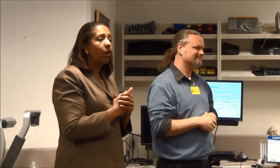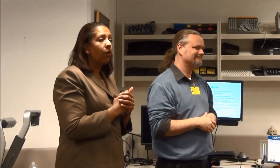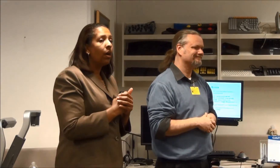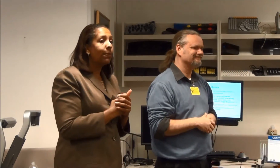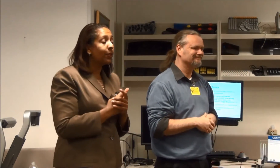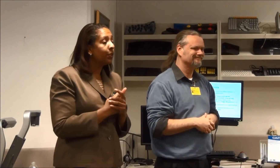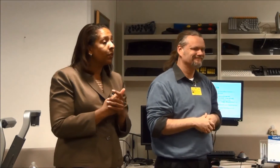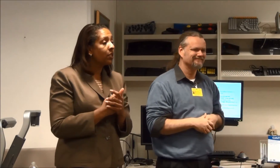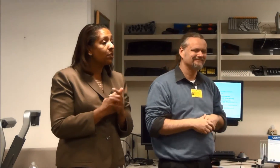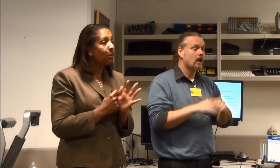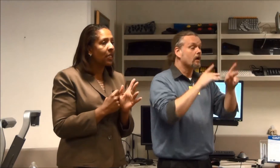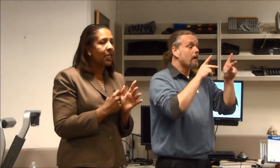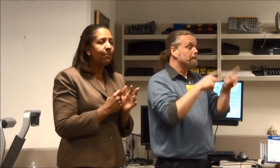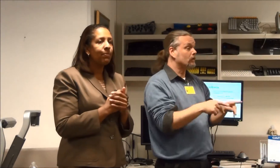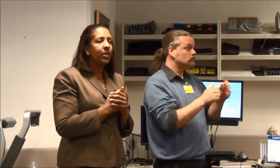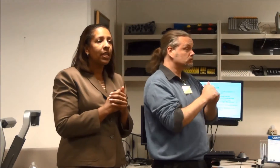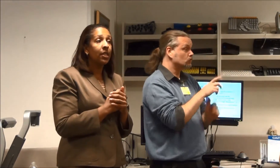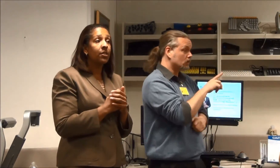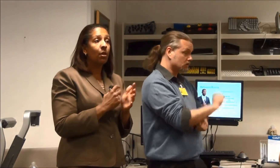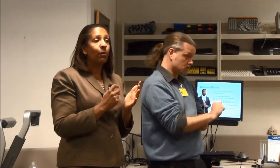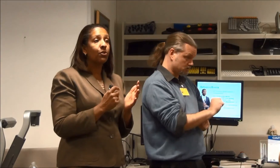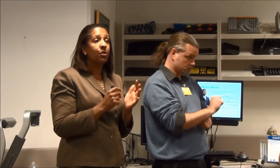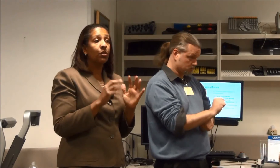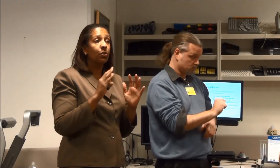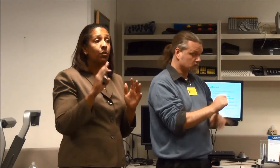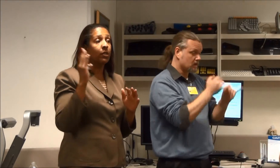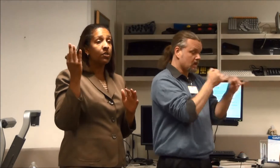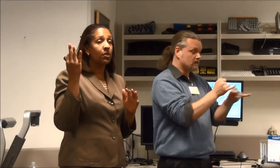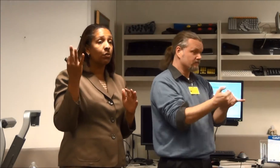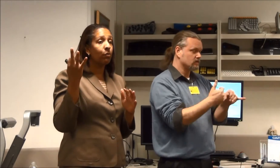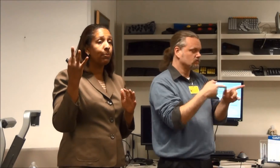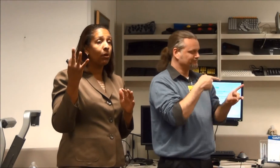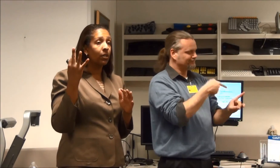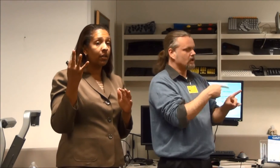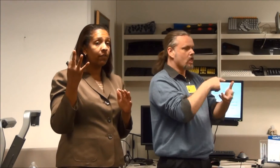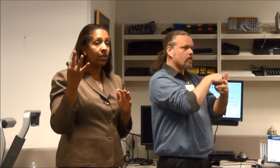So a person with a disability is a person who -- and this is a three part definition